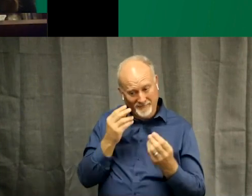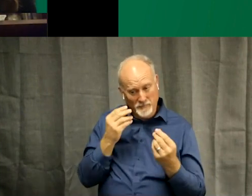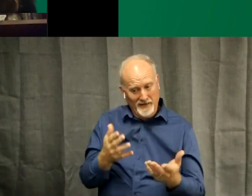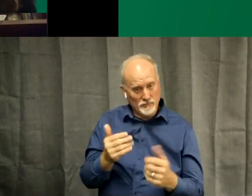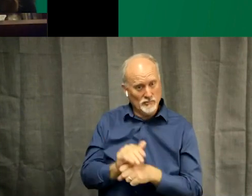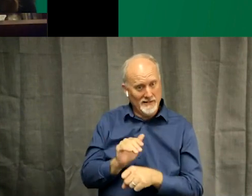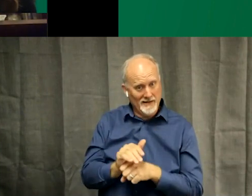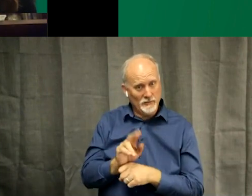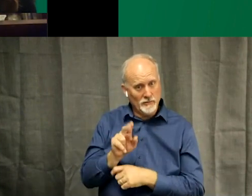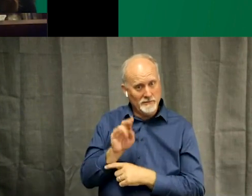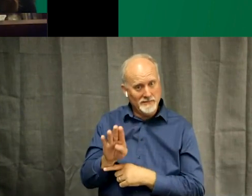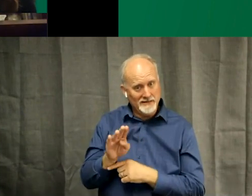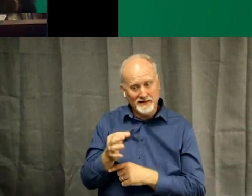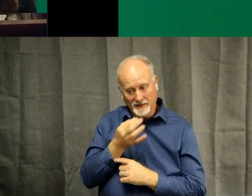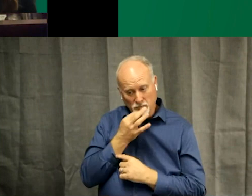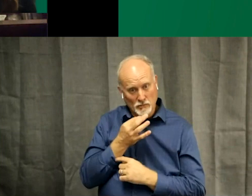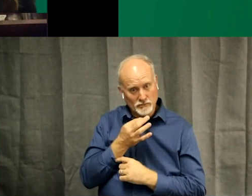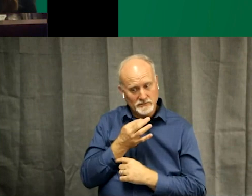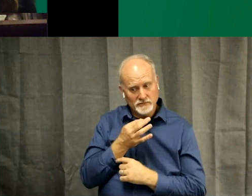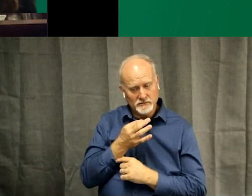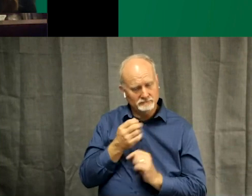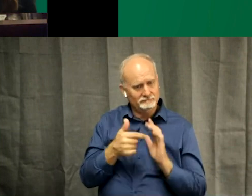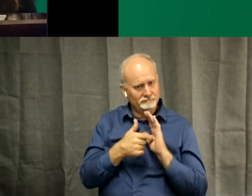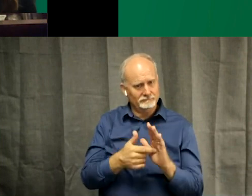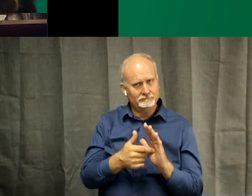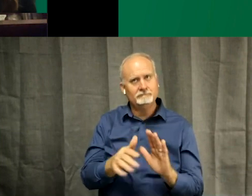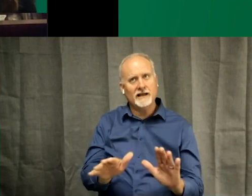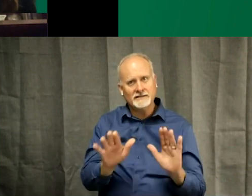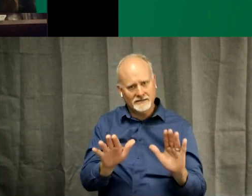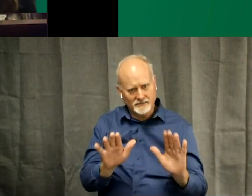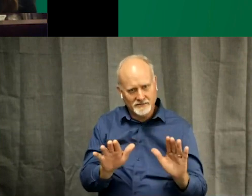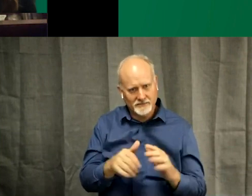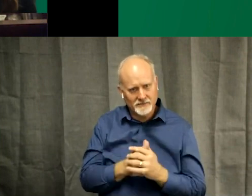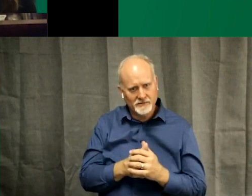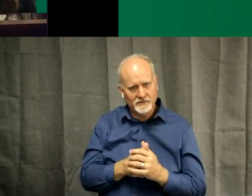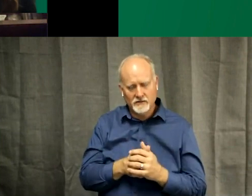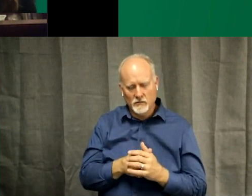uab experts and professionals have demonstrated excellence while tirelessly guiding you and making